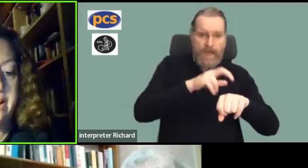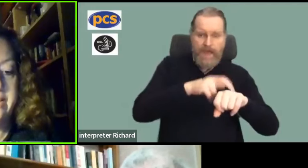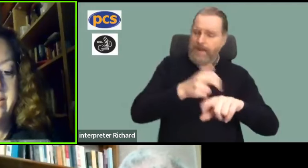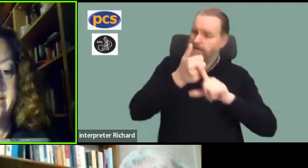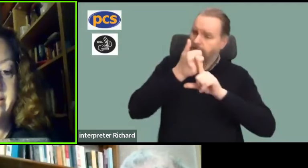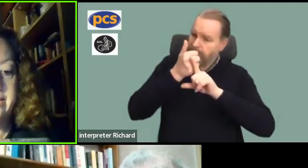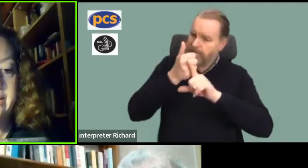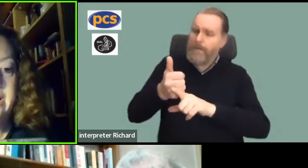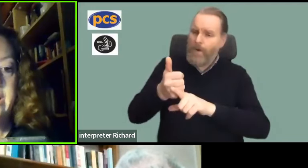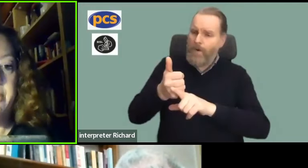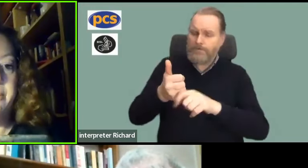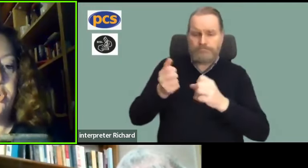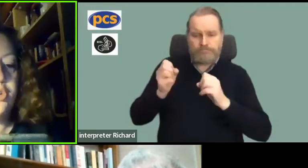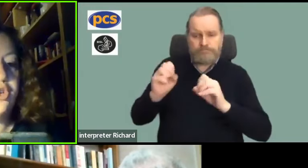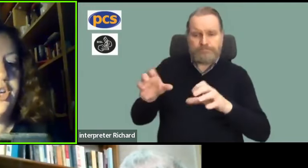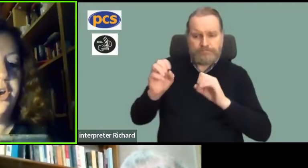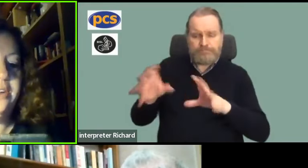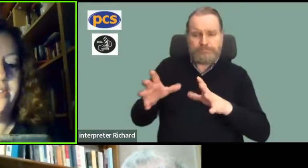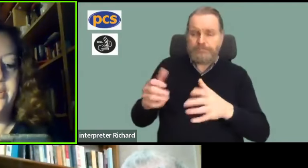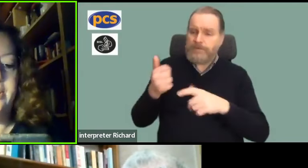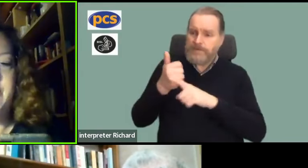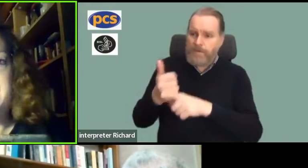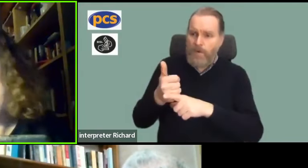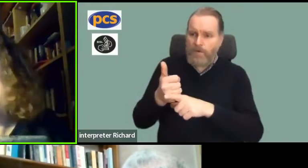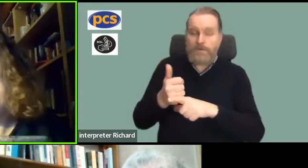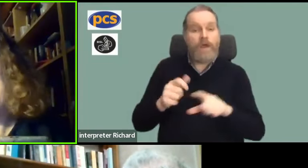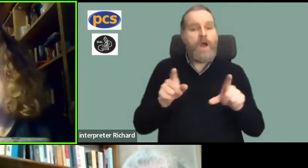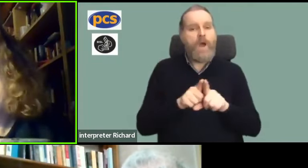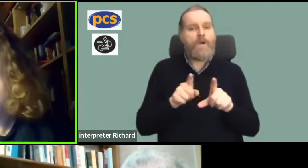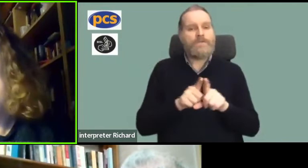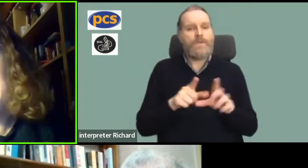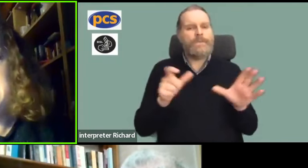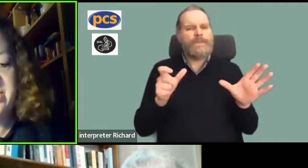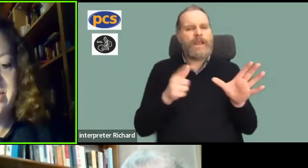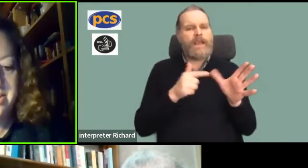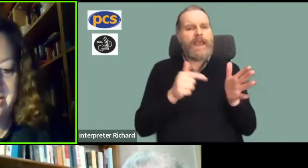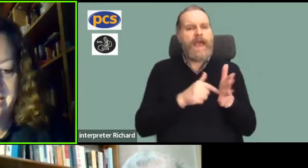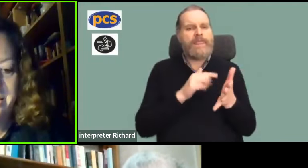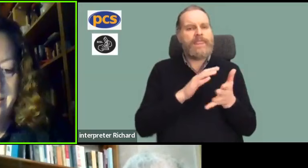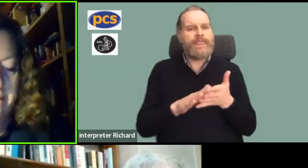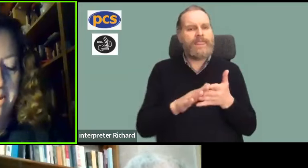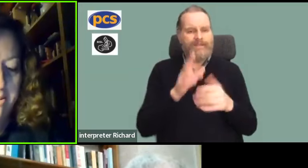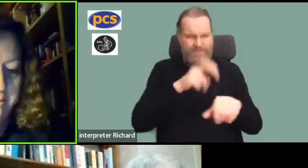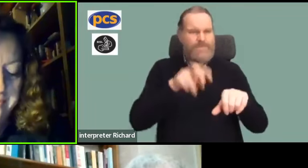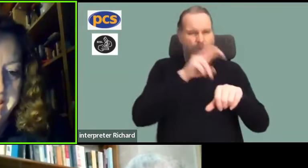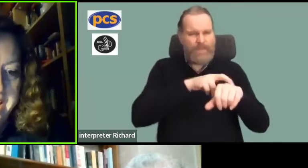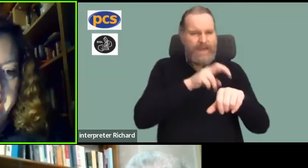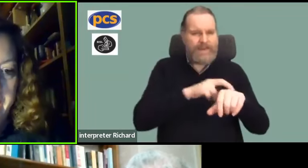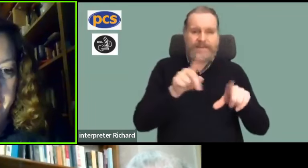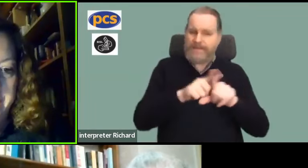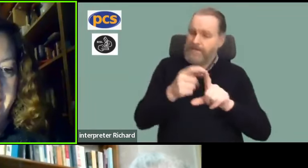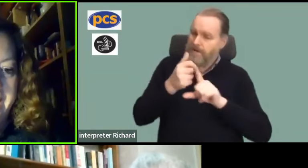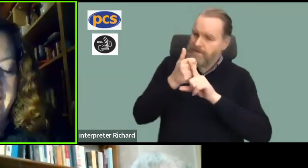Northern Ireland, Pcs. Branches earlier, and that was are earlier, and that was from Kathleen. darken i'm 'm not sure she heard it so not sure she heard it. So i'm reading it out again